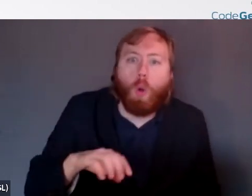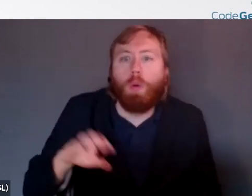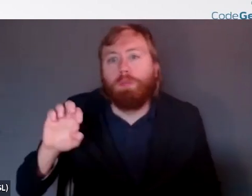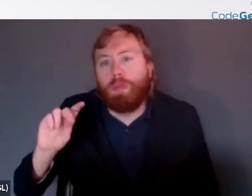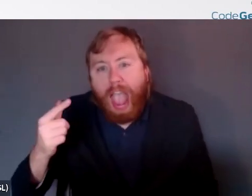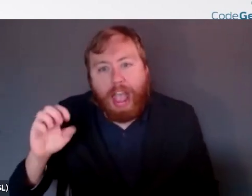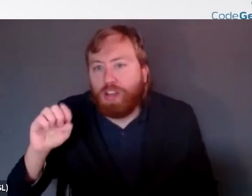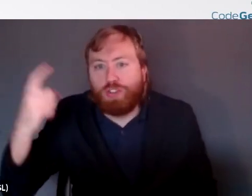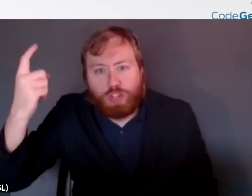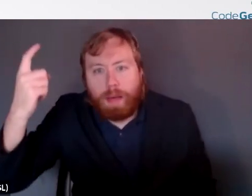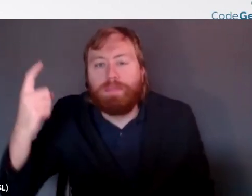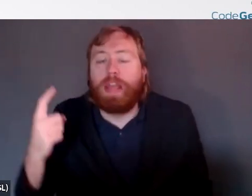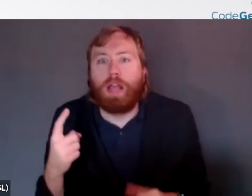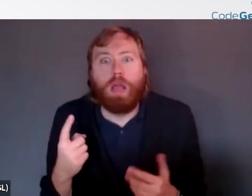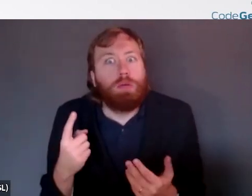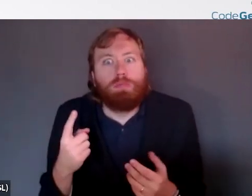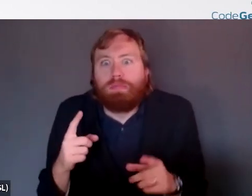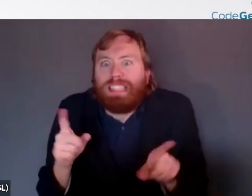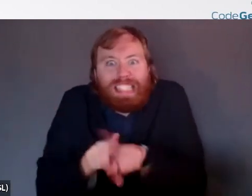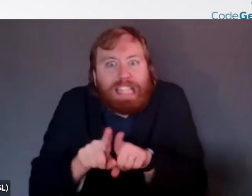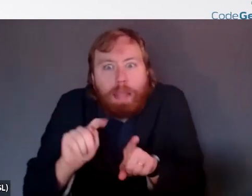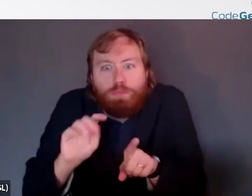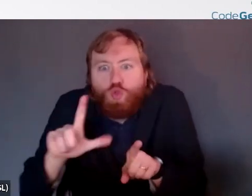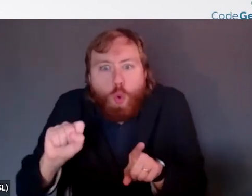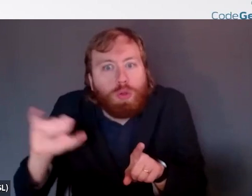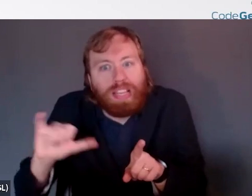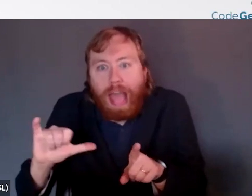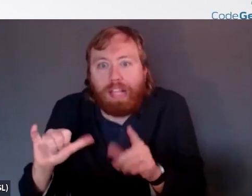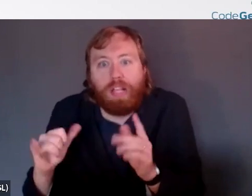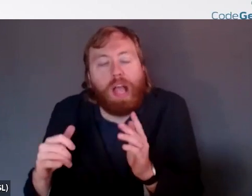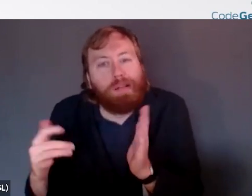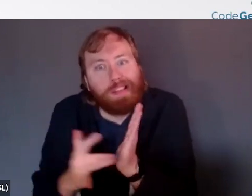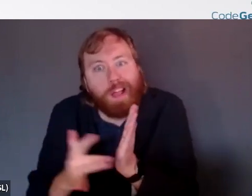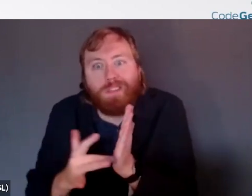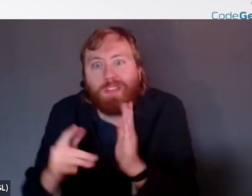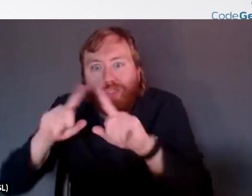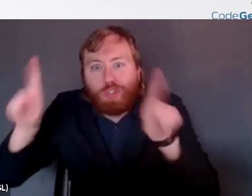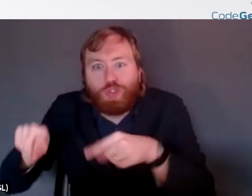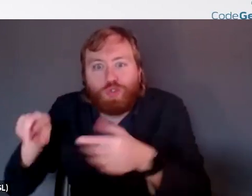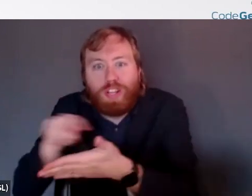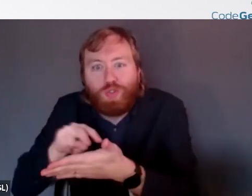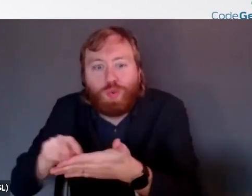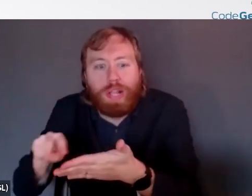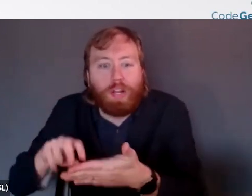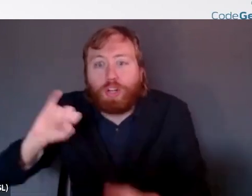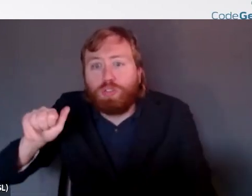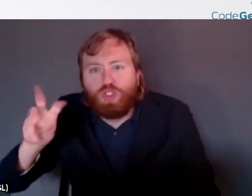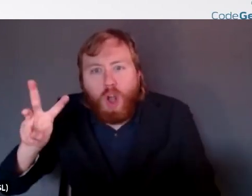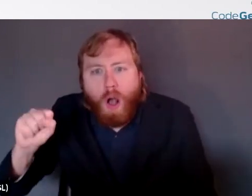of how they like to navigate and consume content. There's a lot to learn by doing these usability tests